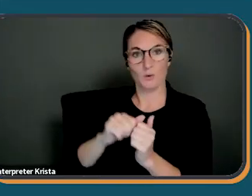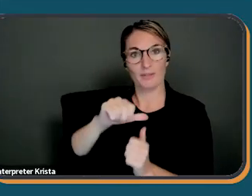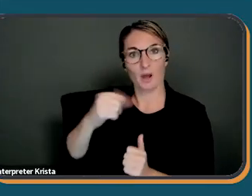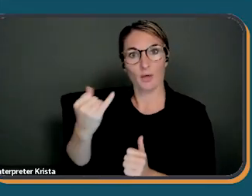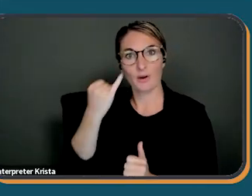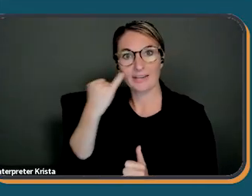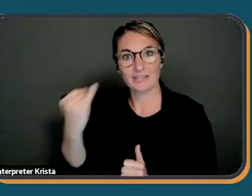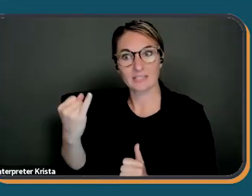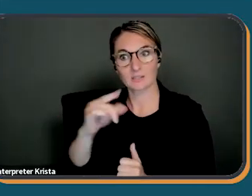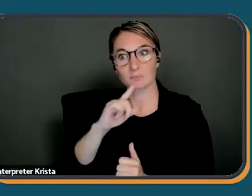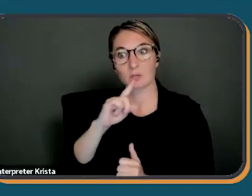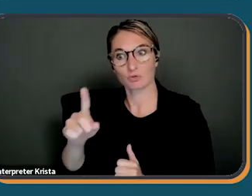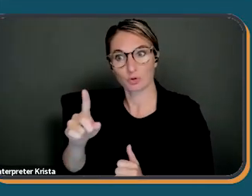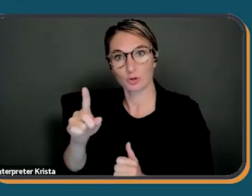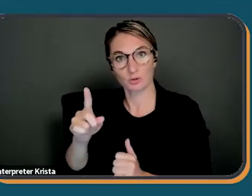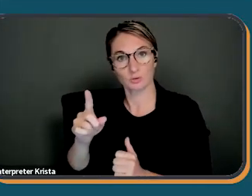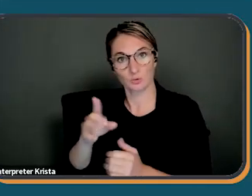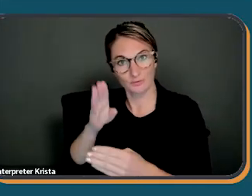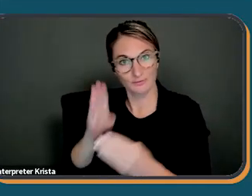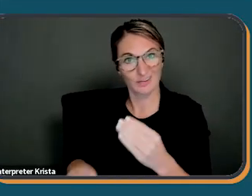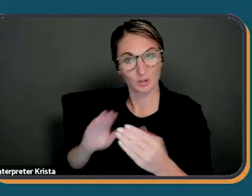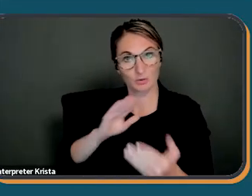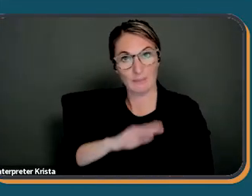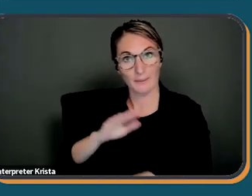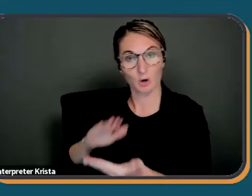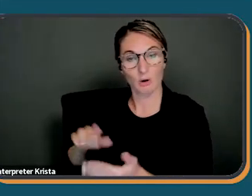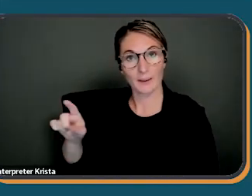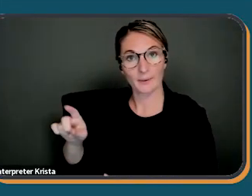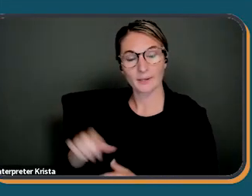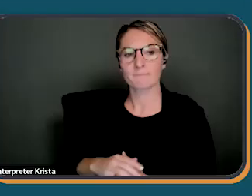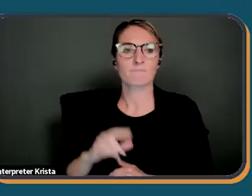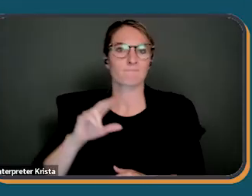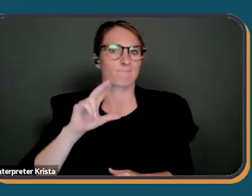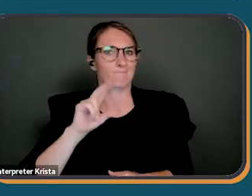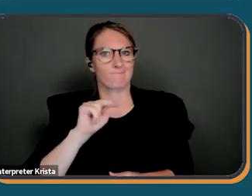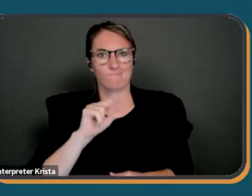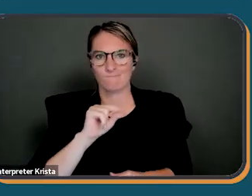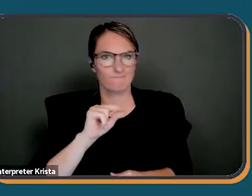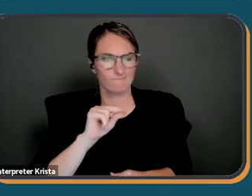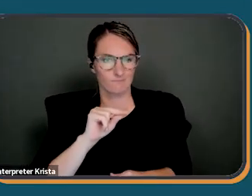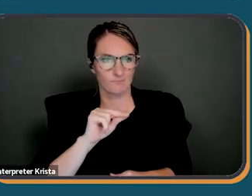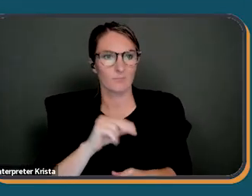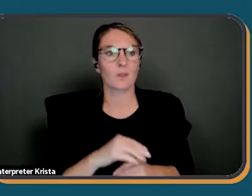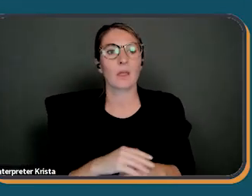get the mammogram? Latisha Brown: No I mentioned to them